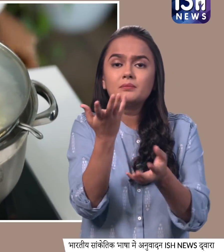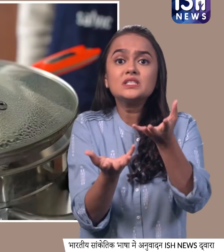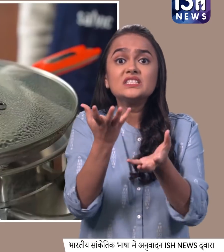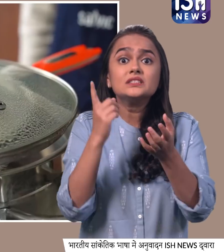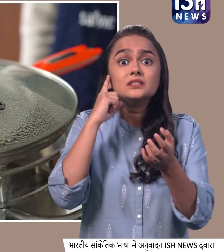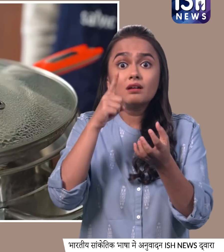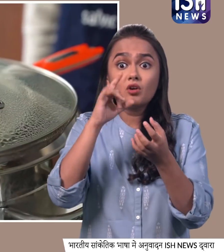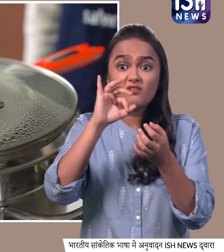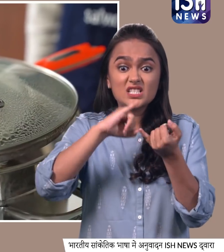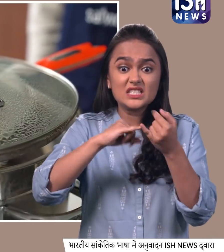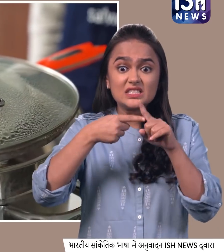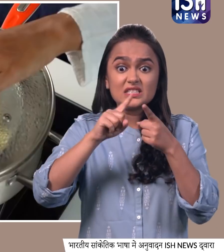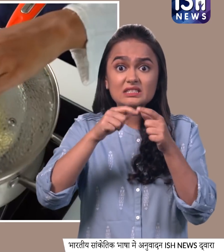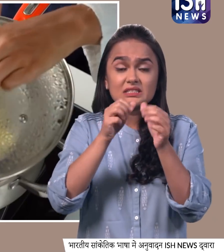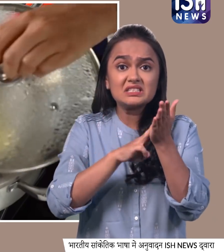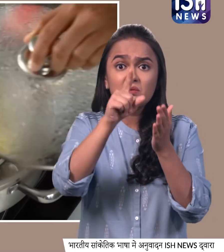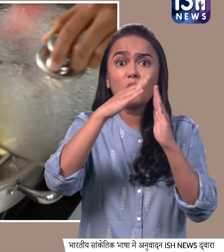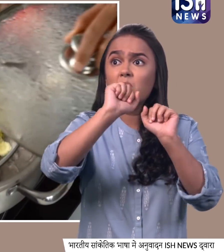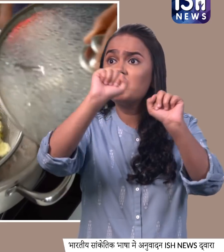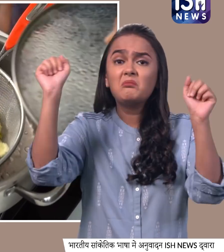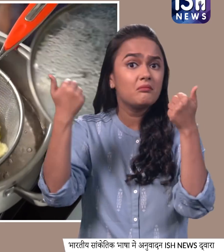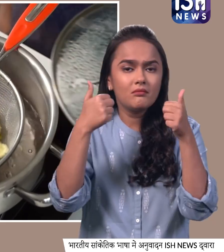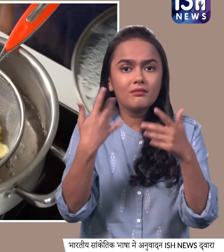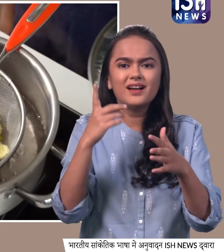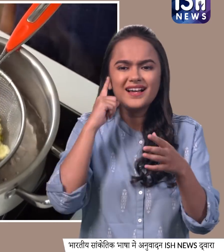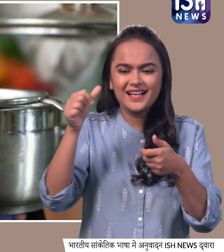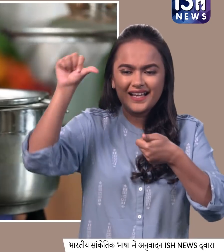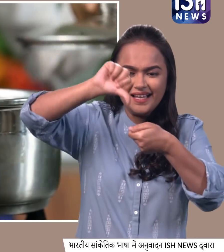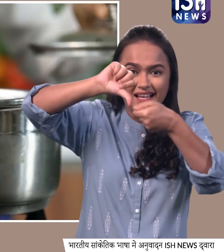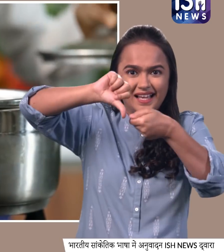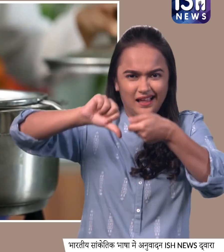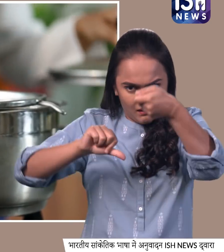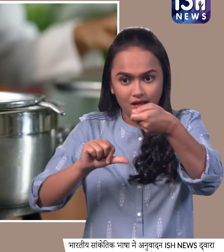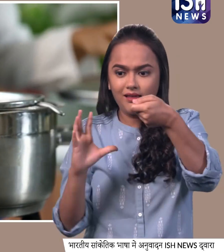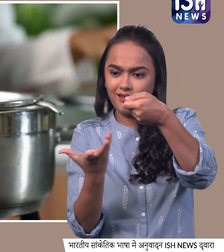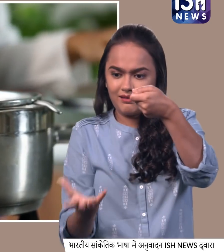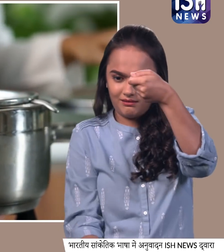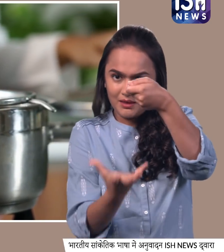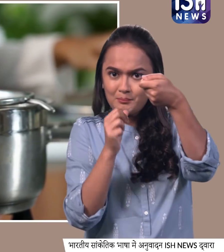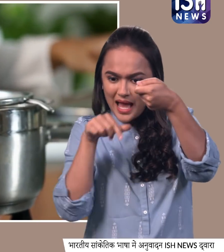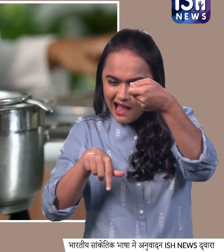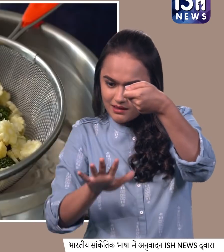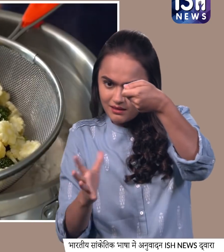If you don't have a steamer, you can use a strainer and pot to create a steamer